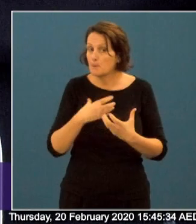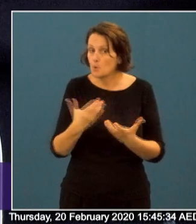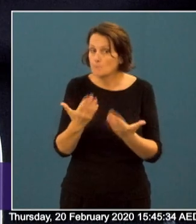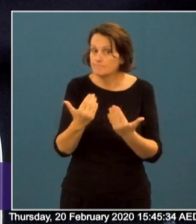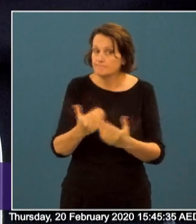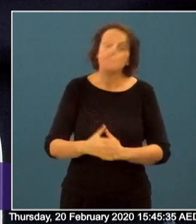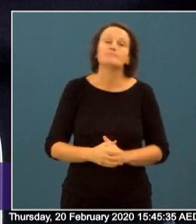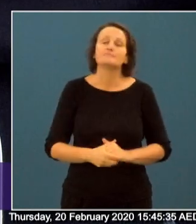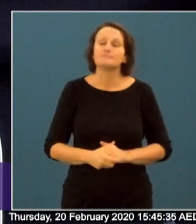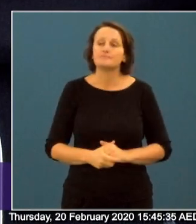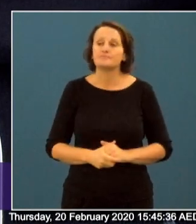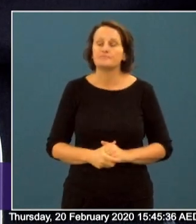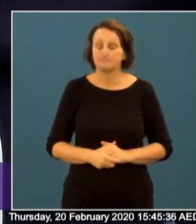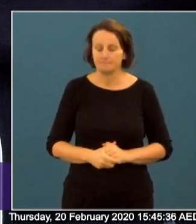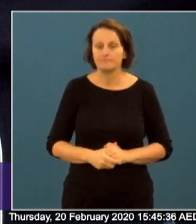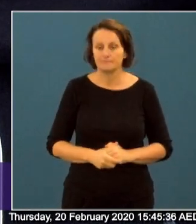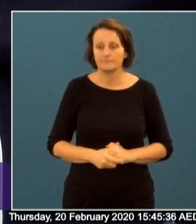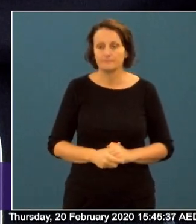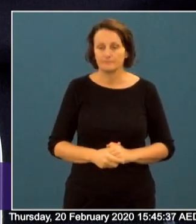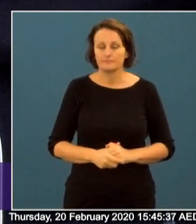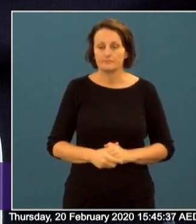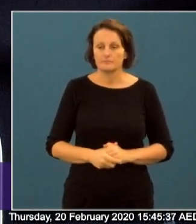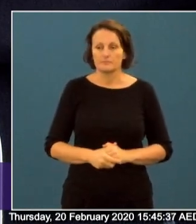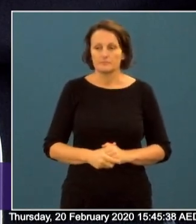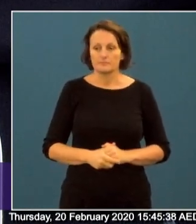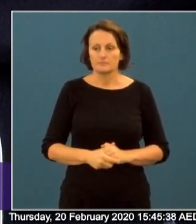I think that we must introduce high level accountability